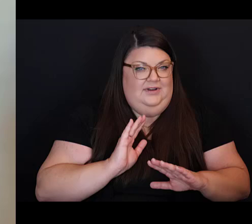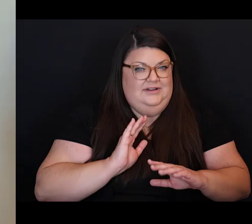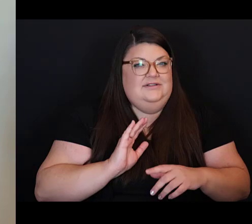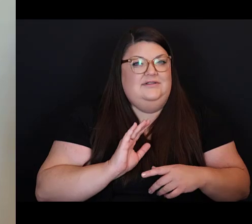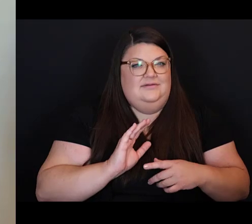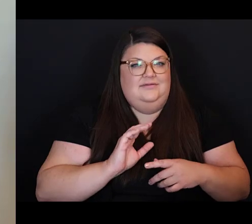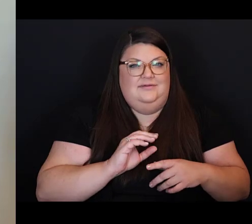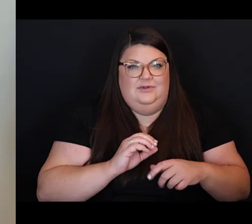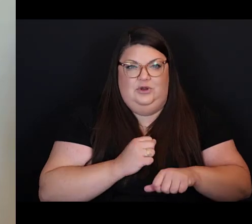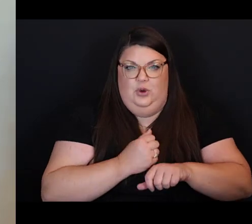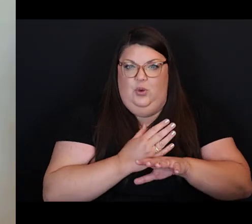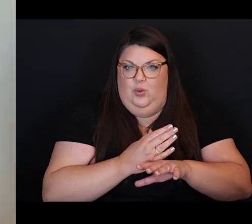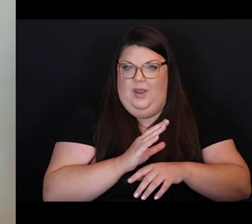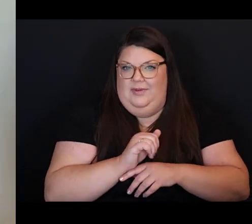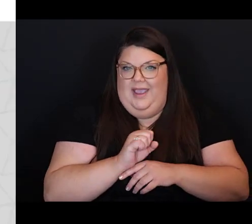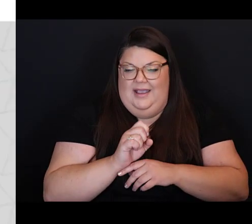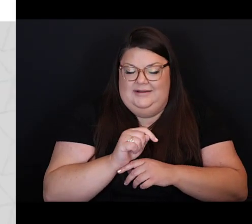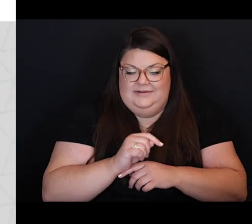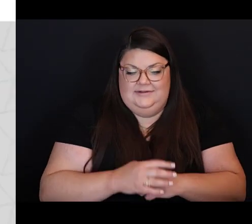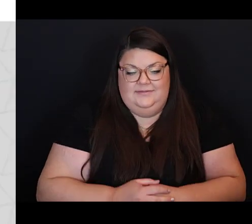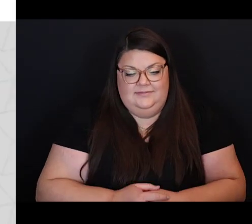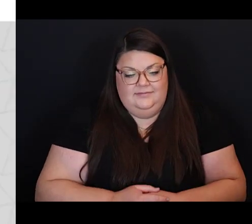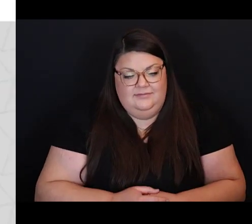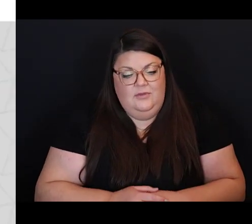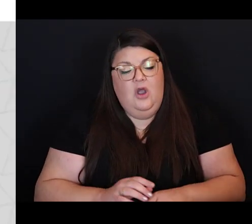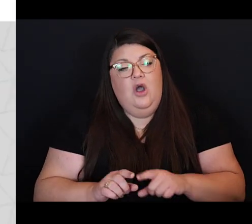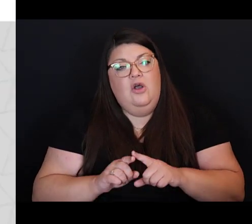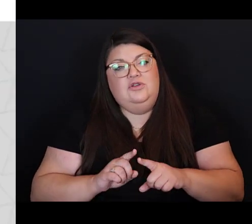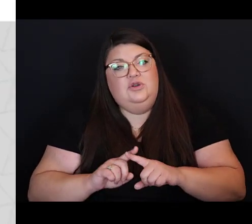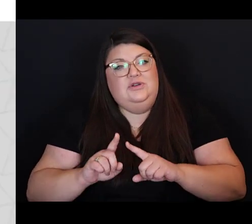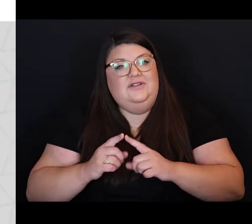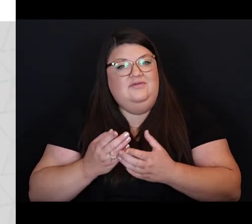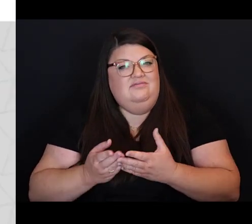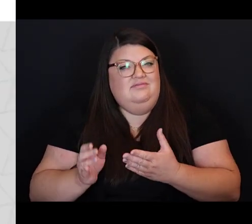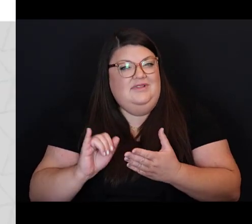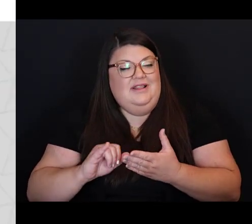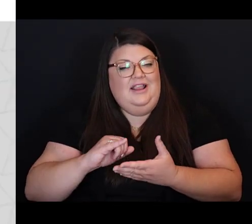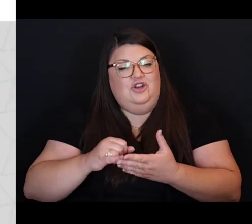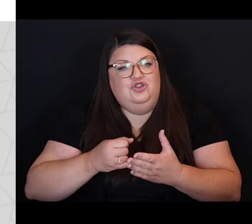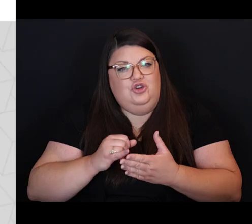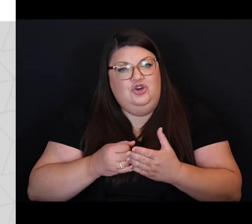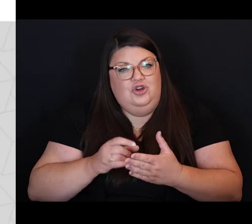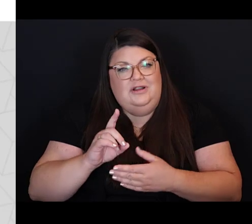And then additional resources such as self-employment journal article database,